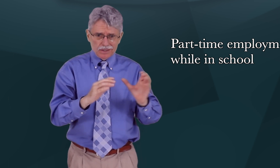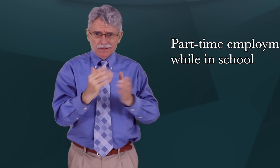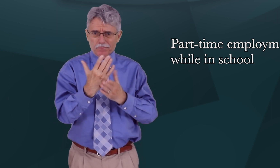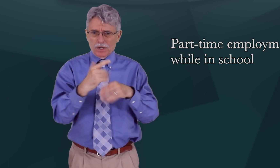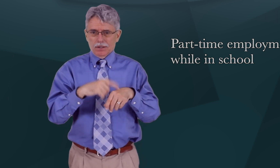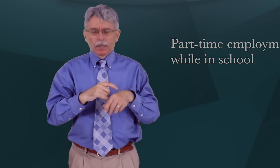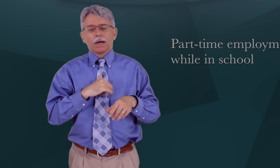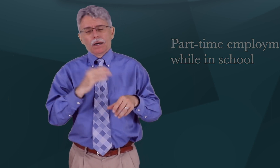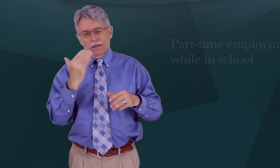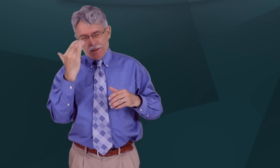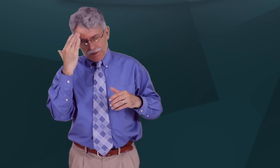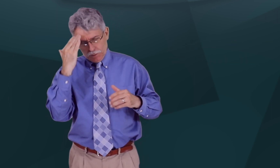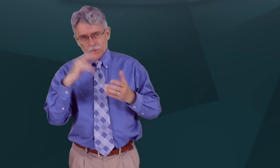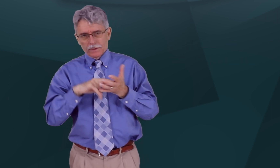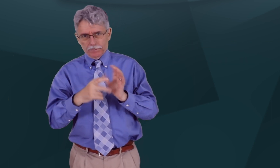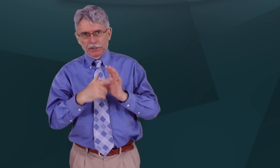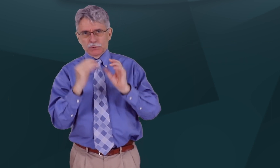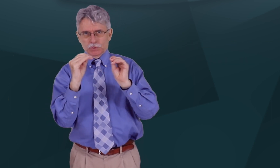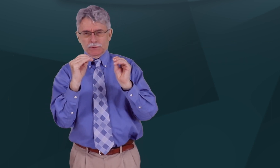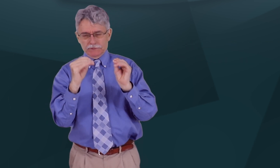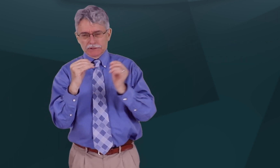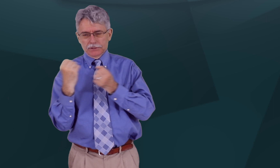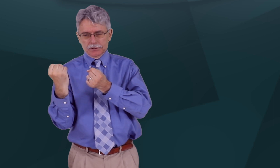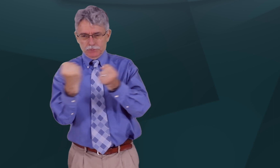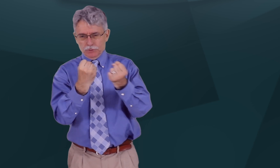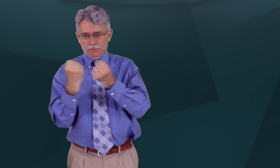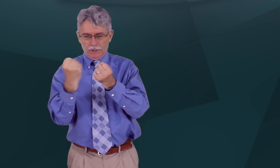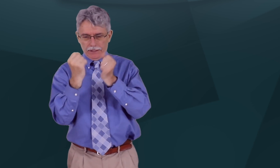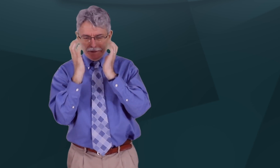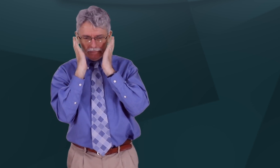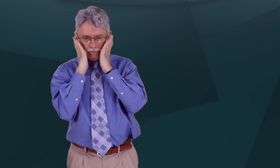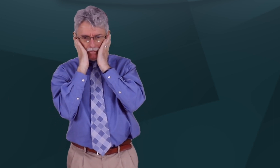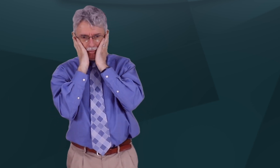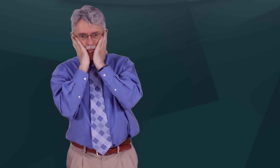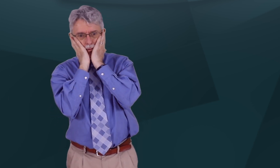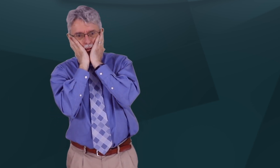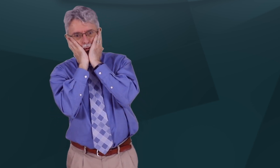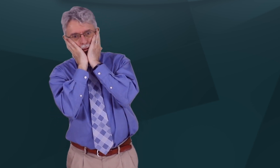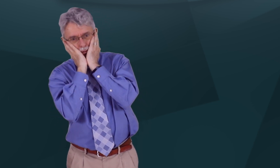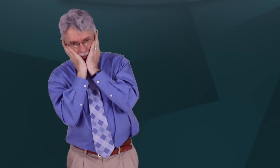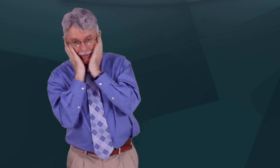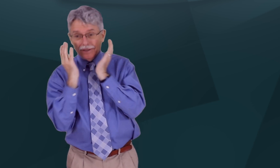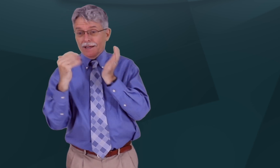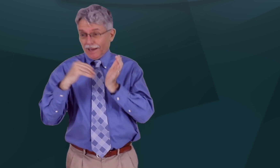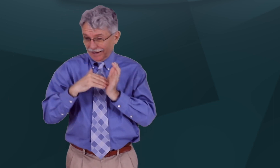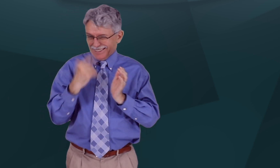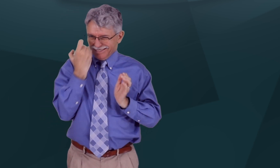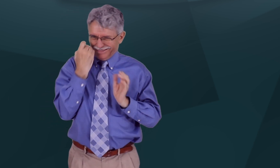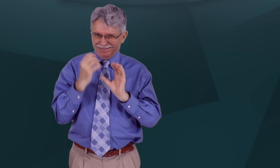You know? Look for part-time work. I know that sometimes, you know, that means you also have got to teach them to drive.